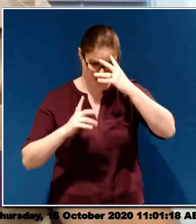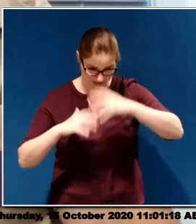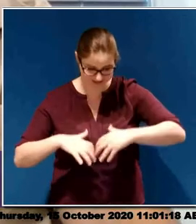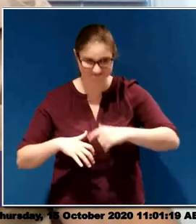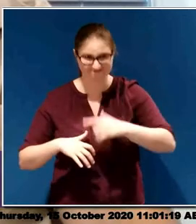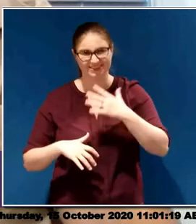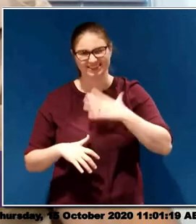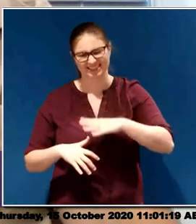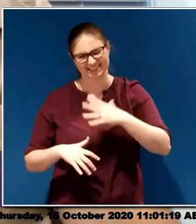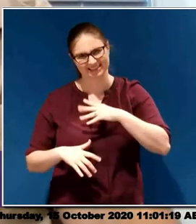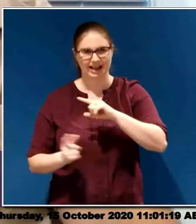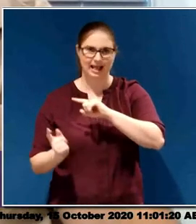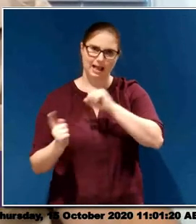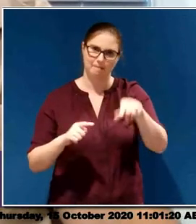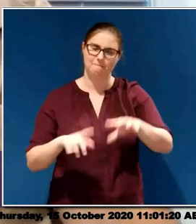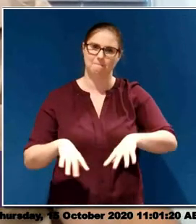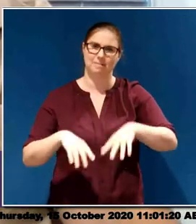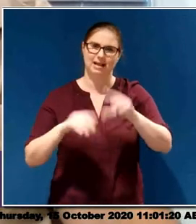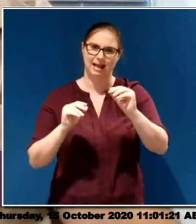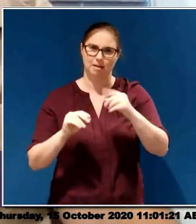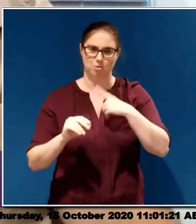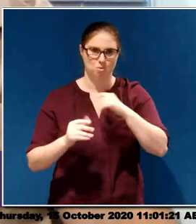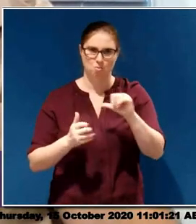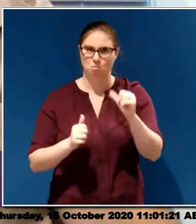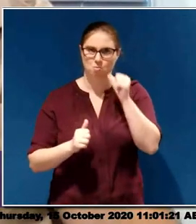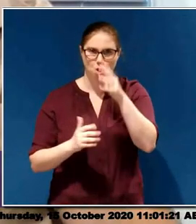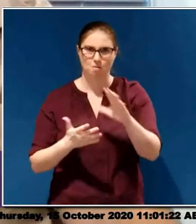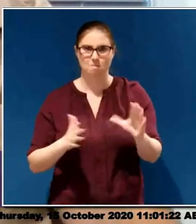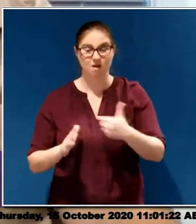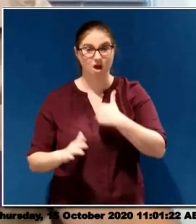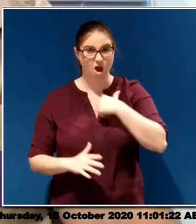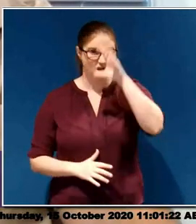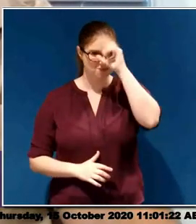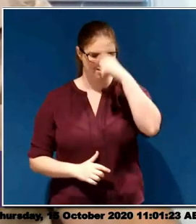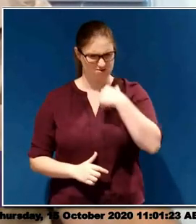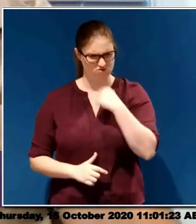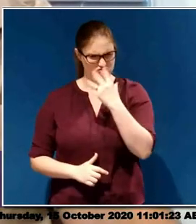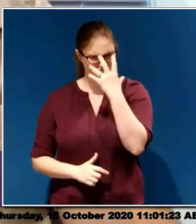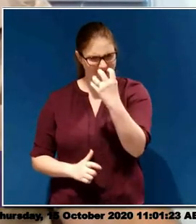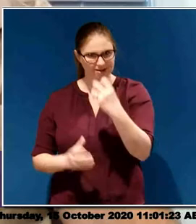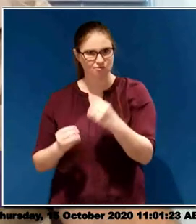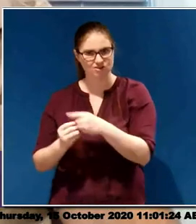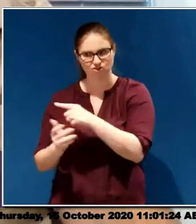And I remember just being so cranky at Jack and the amazing tolerance of this